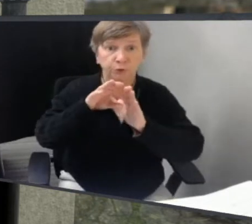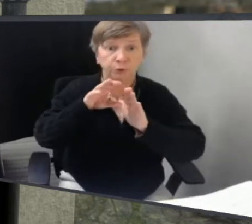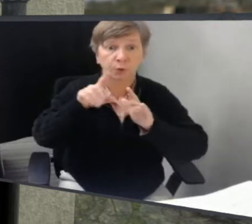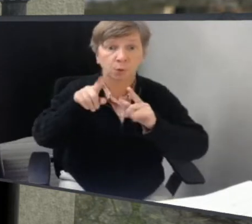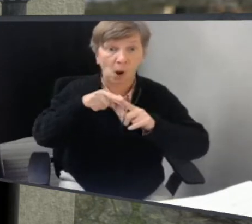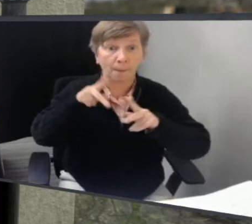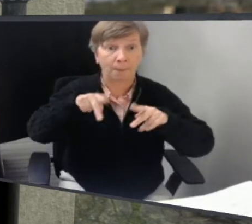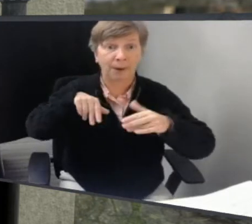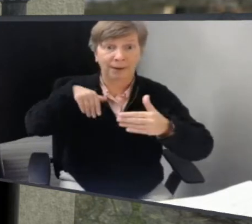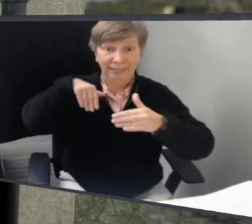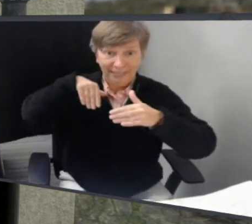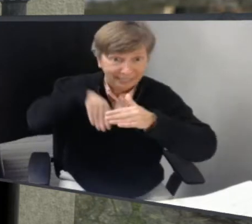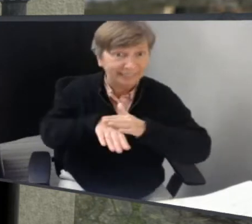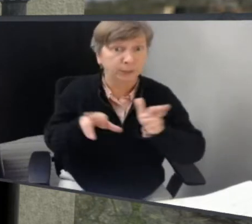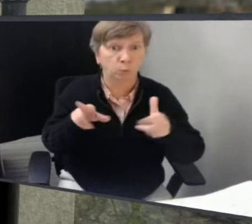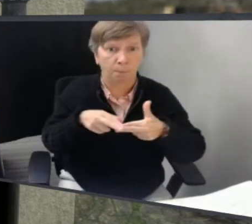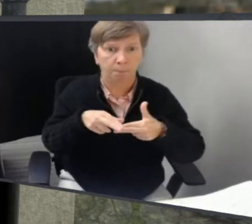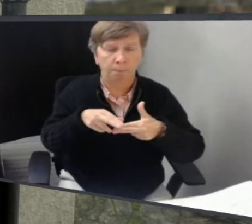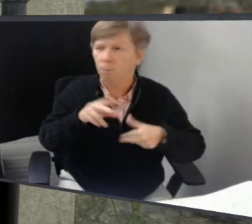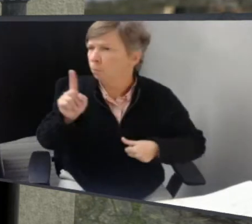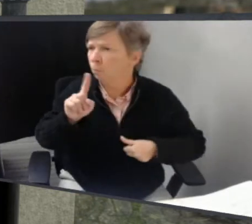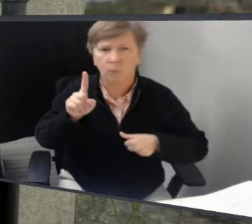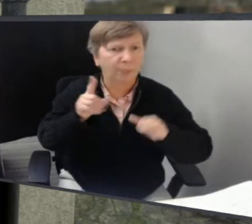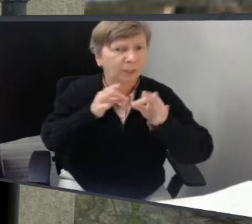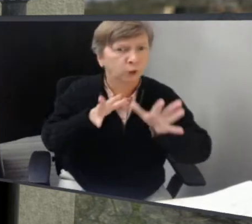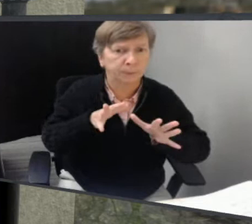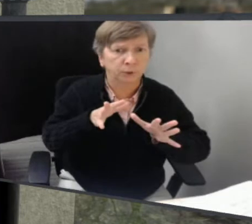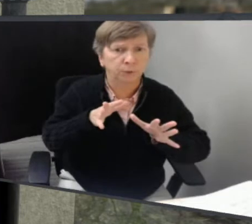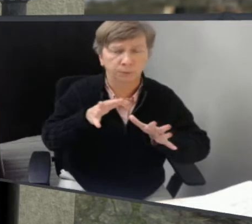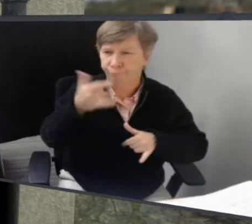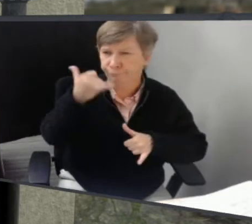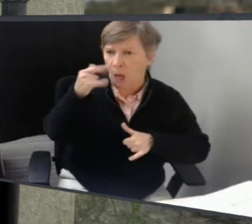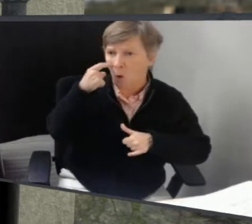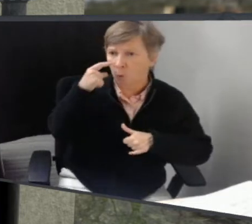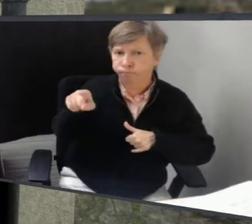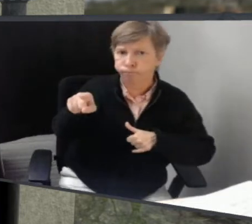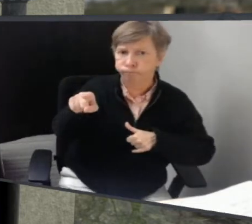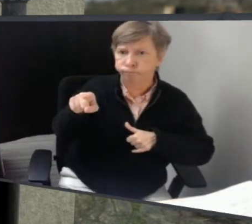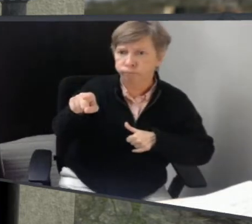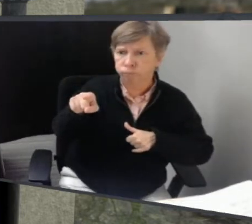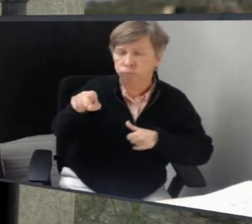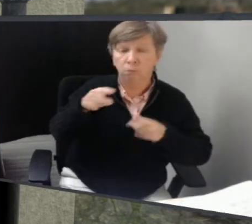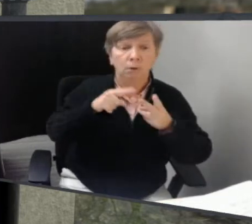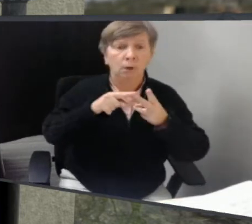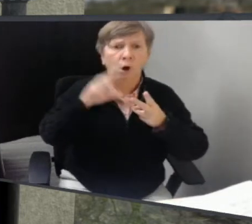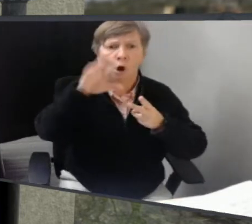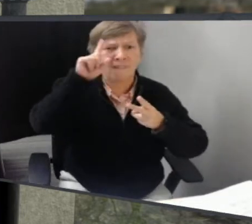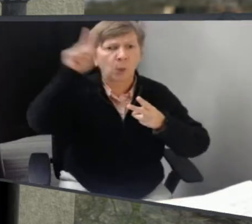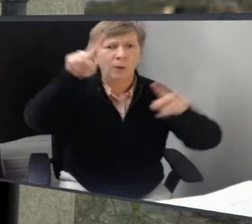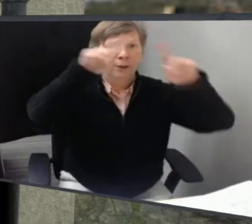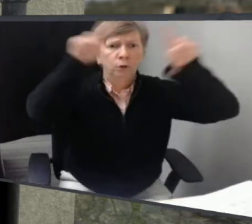alongside. So, you can see this picture, about here, showing when people enter the room, and you see the